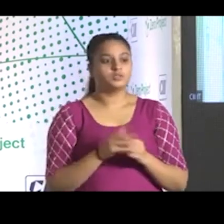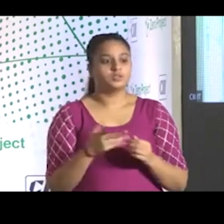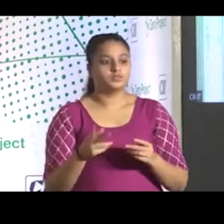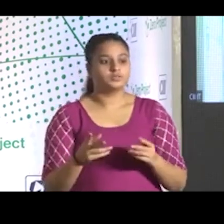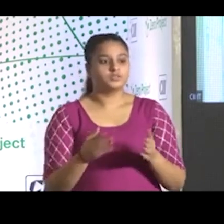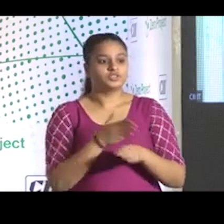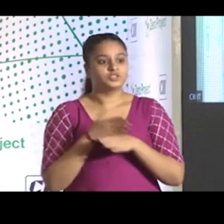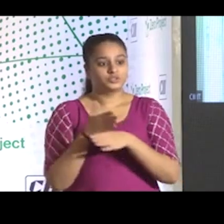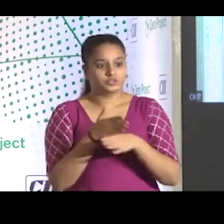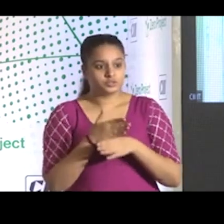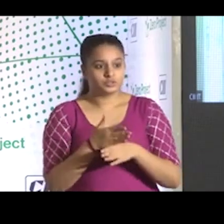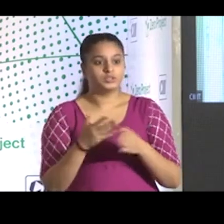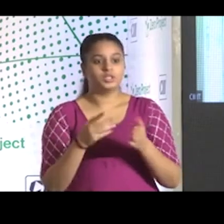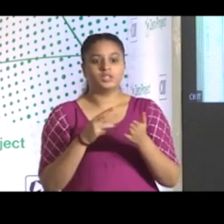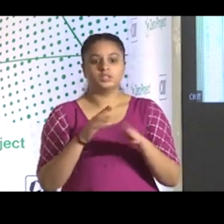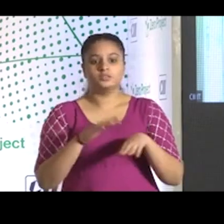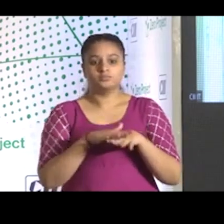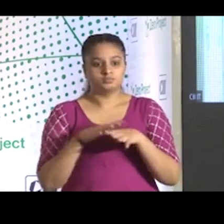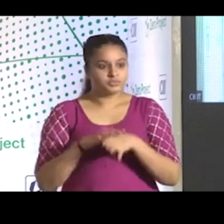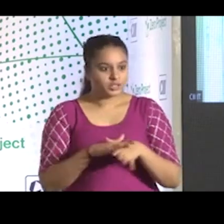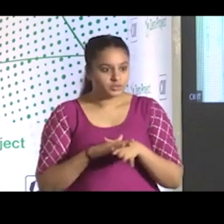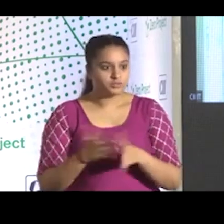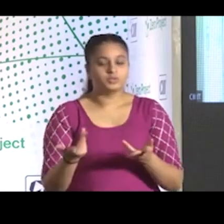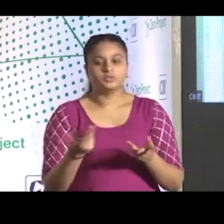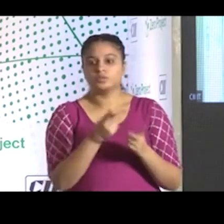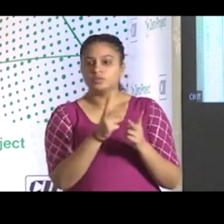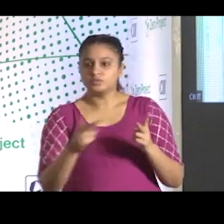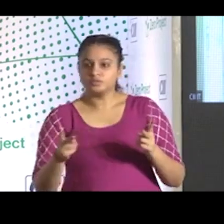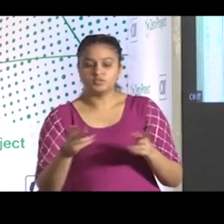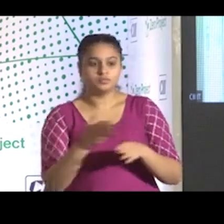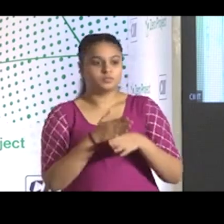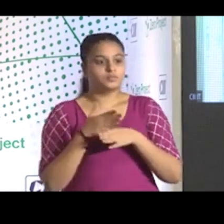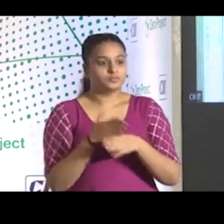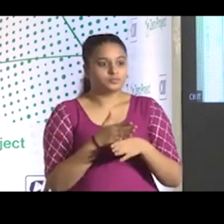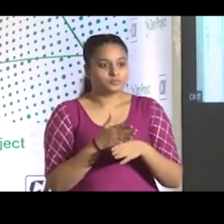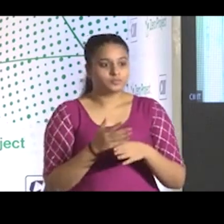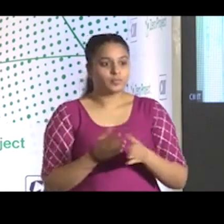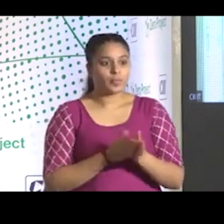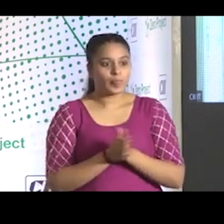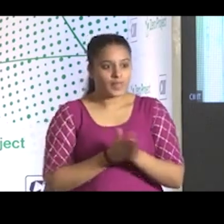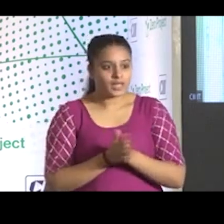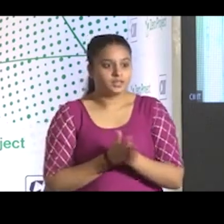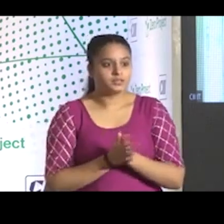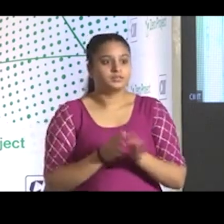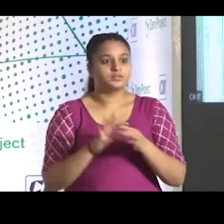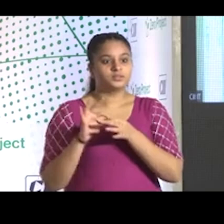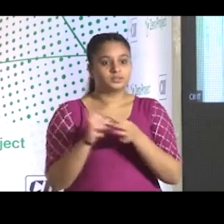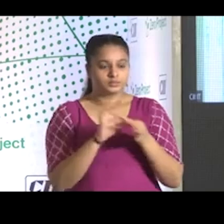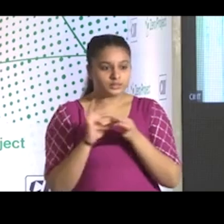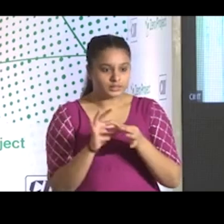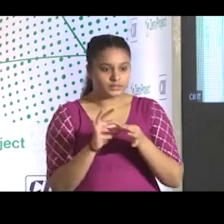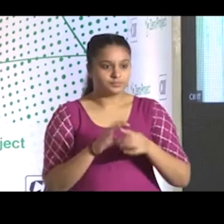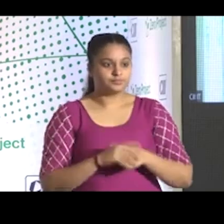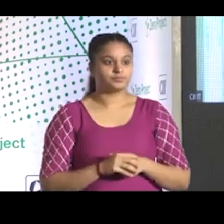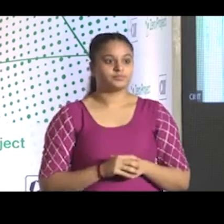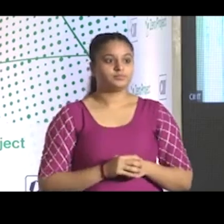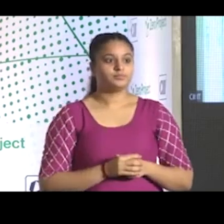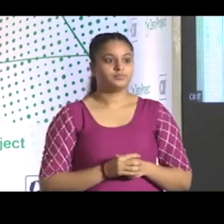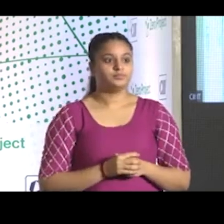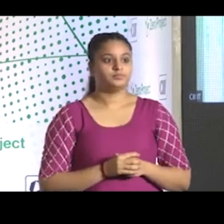this is one of the strongest way to to build innovations, to scale innovations. And we have lab and hub builders